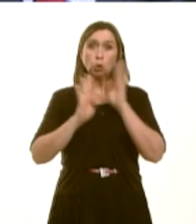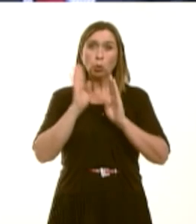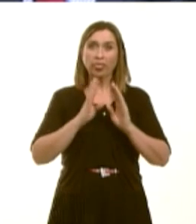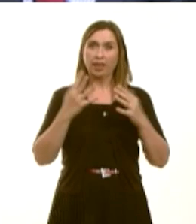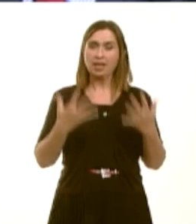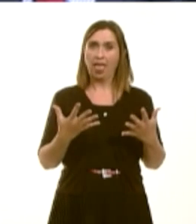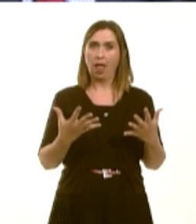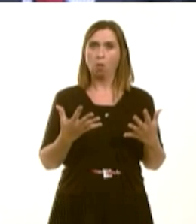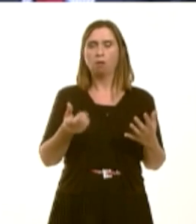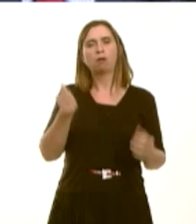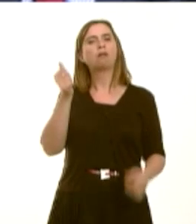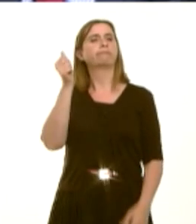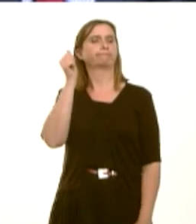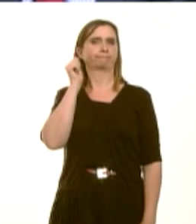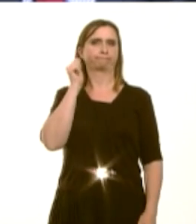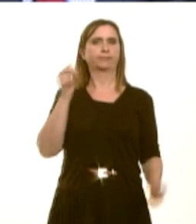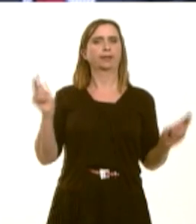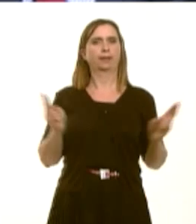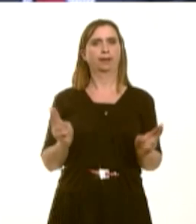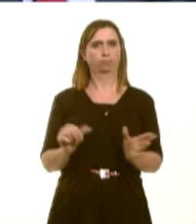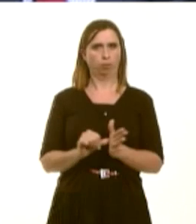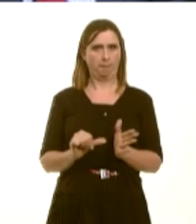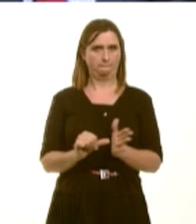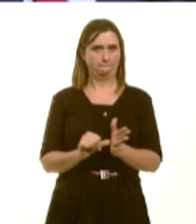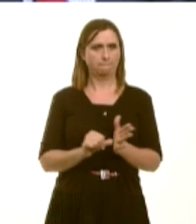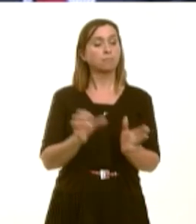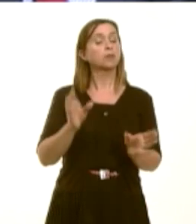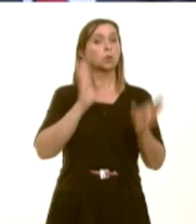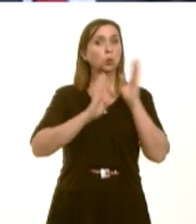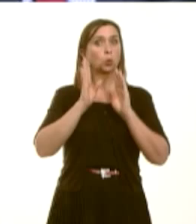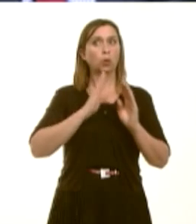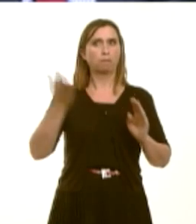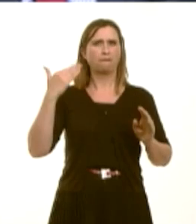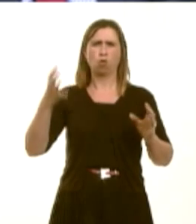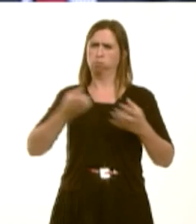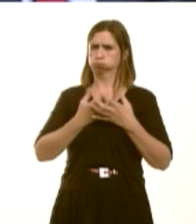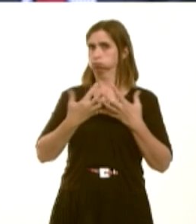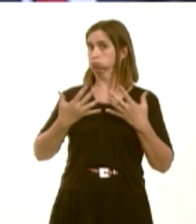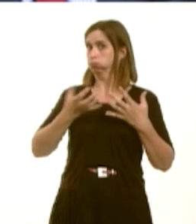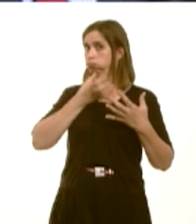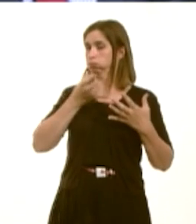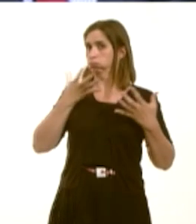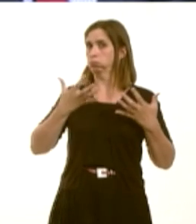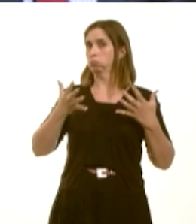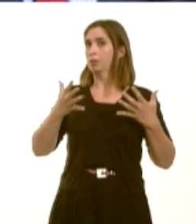and that young peopleís alcohol consumption is not as high as it once was. There has been